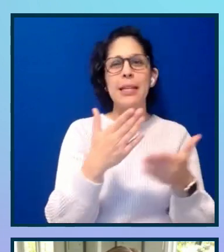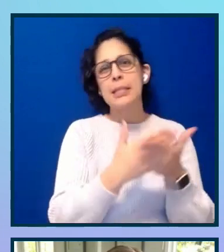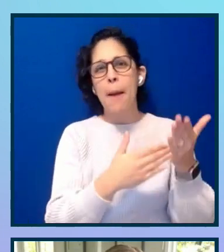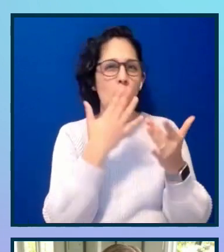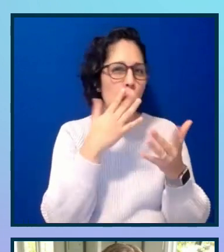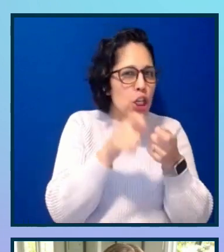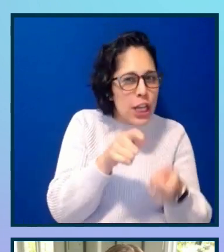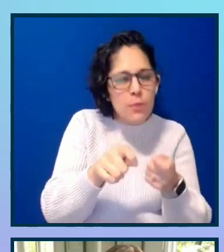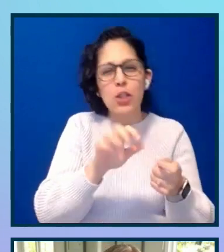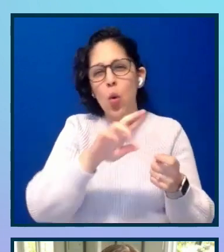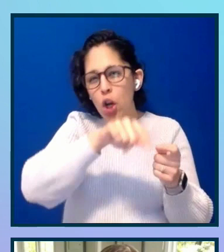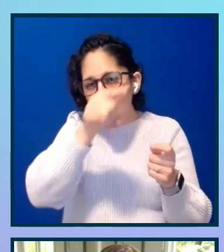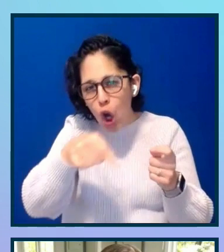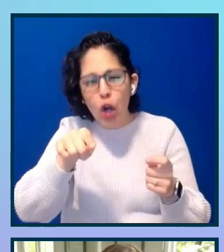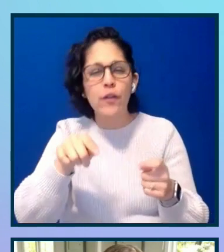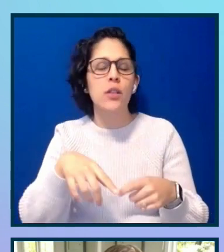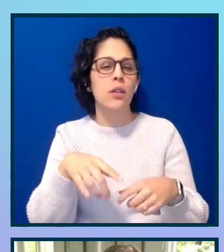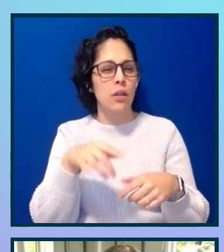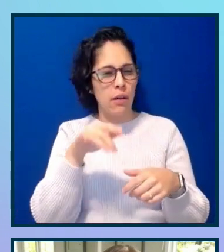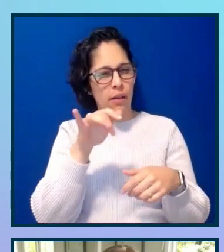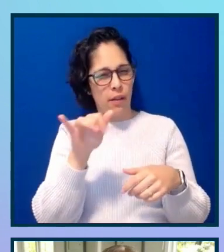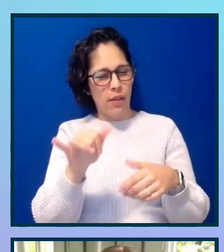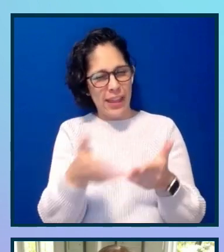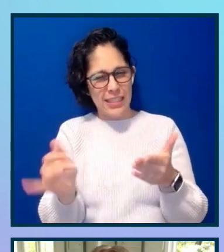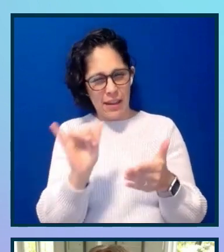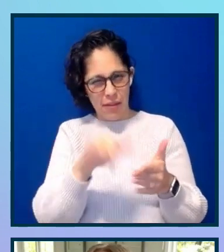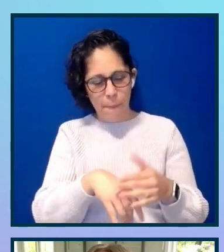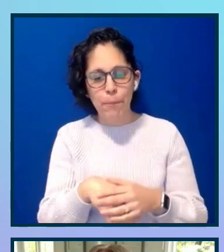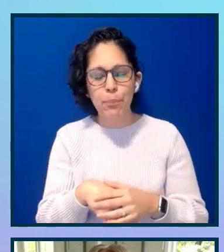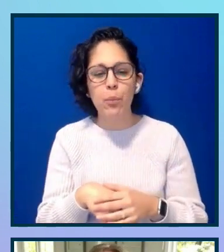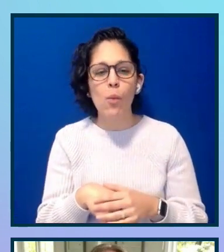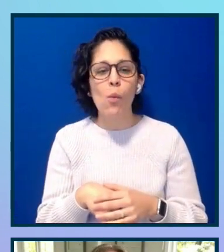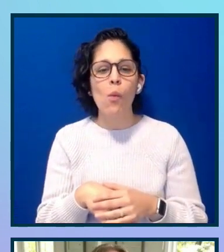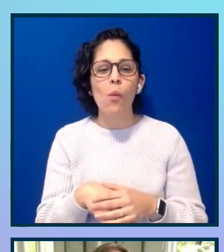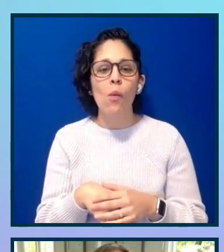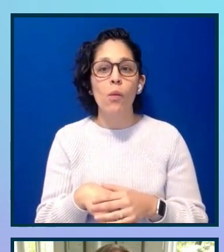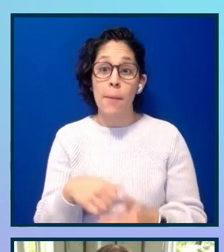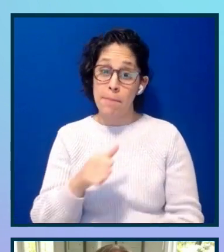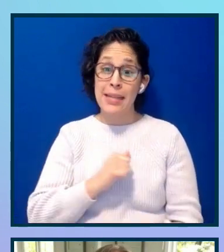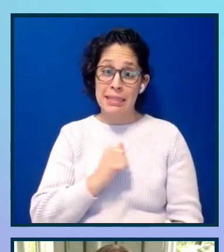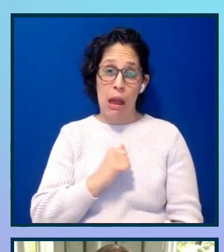or curves adjustments and things of that nature. I'm also visually impaired.